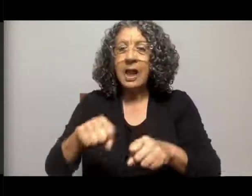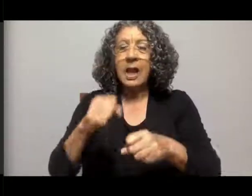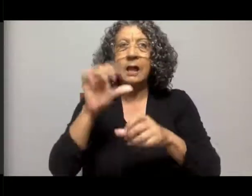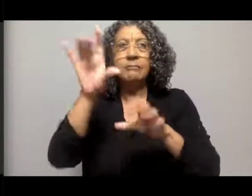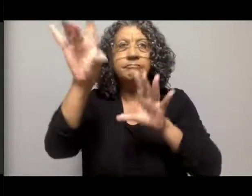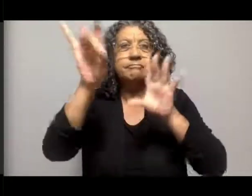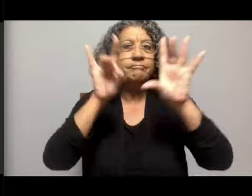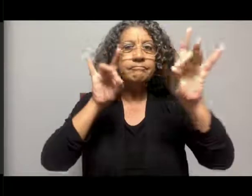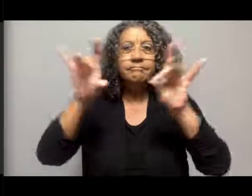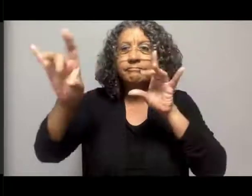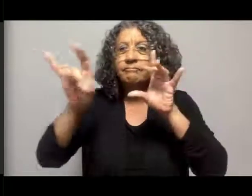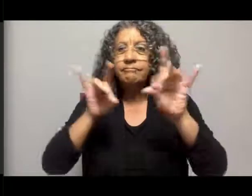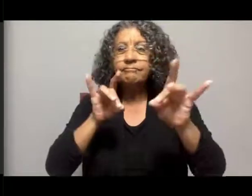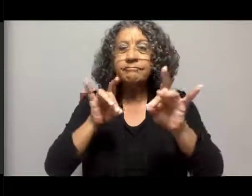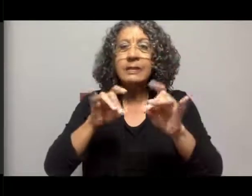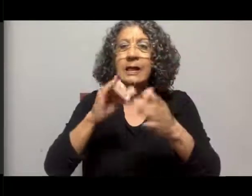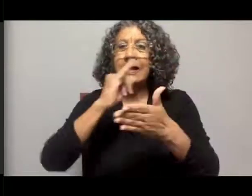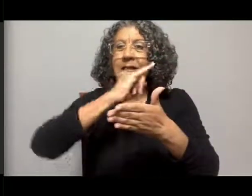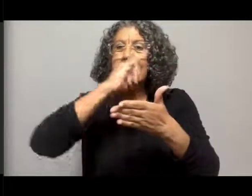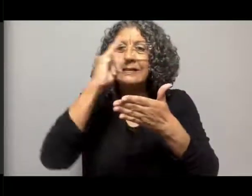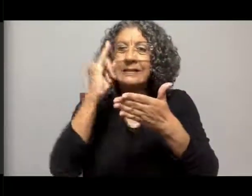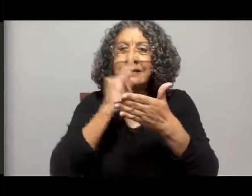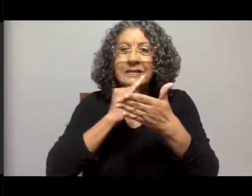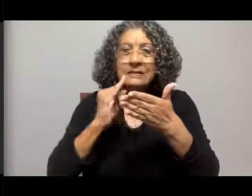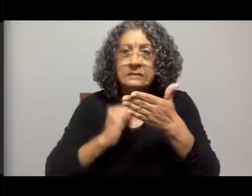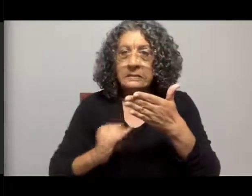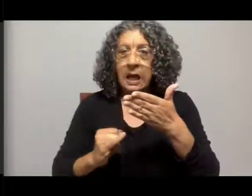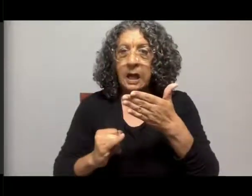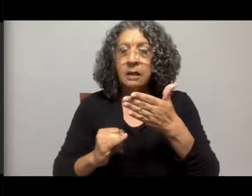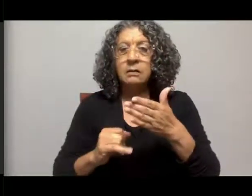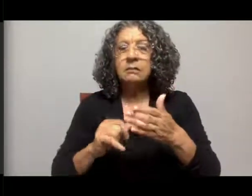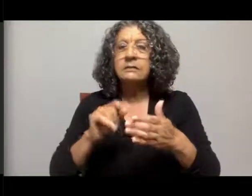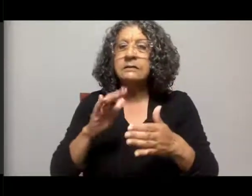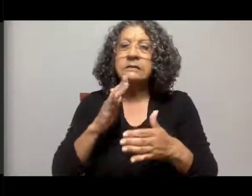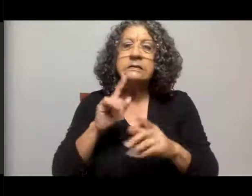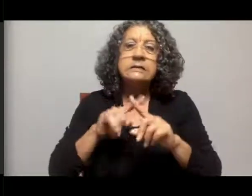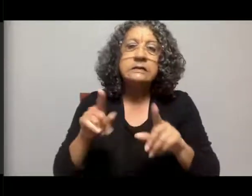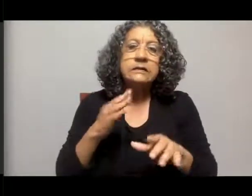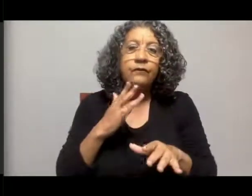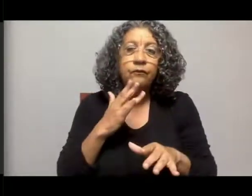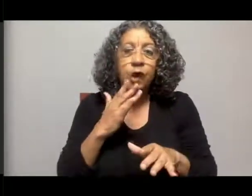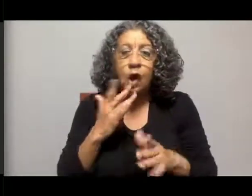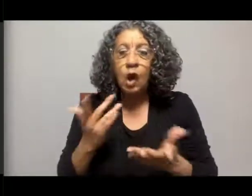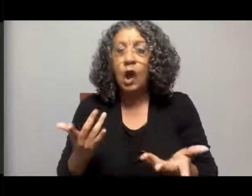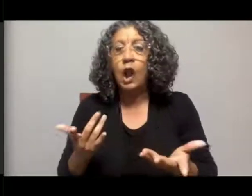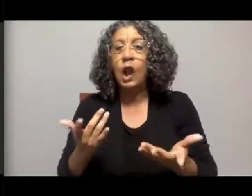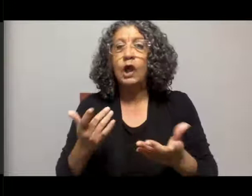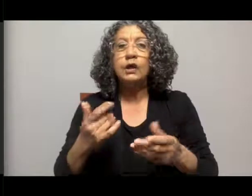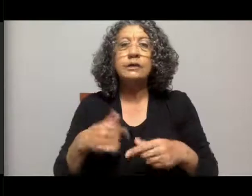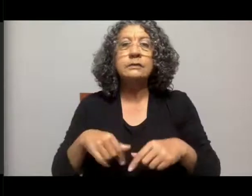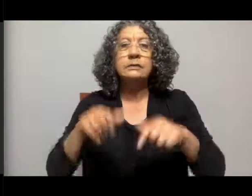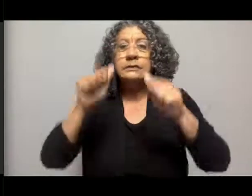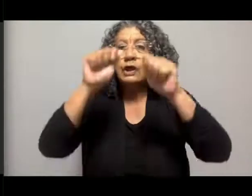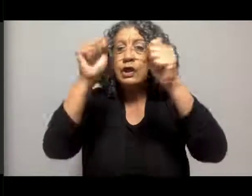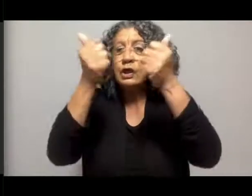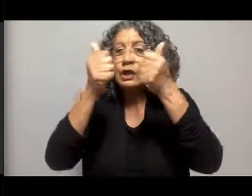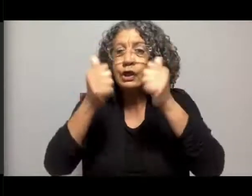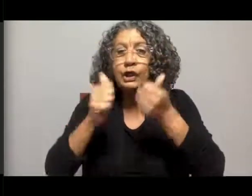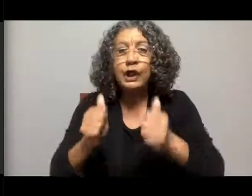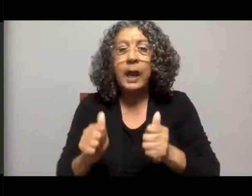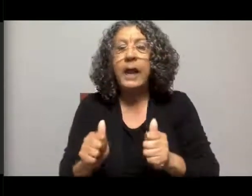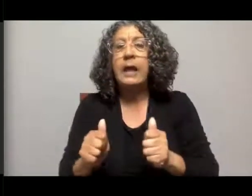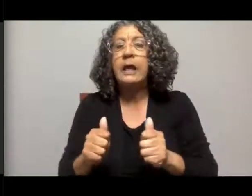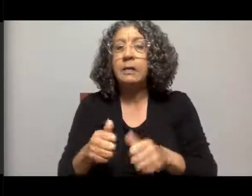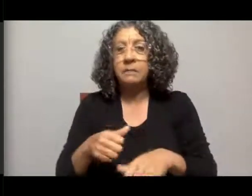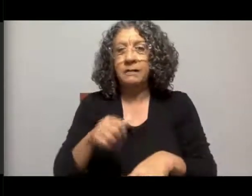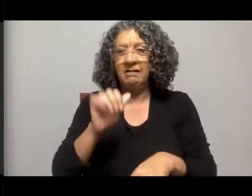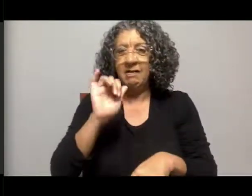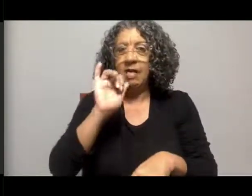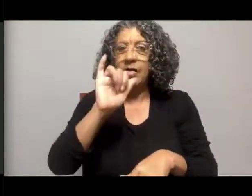that you could select different kind of designs, different colors, shapes,